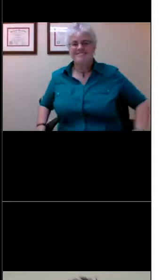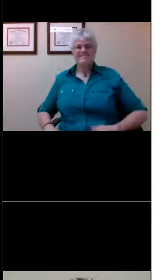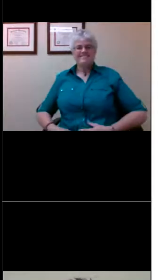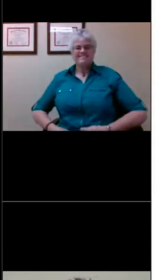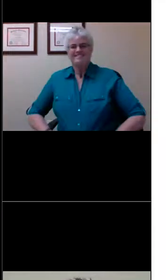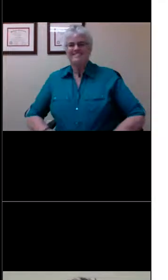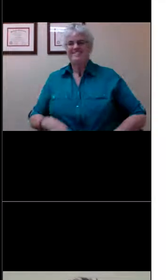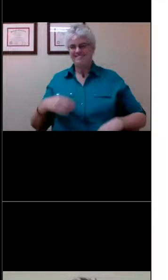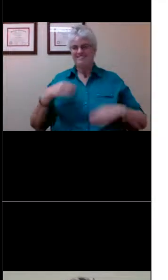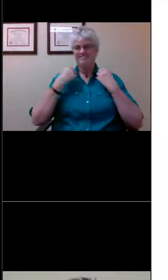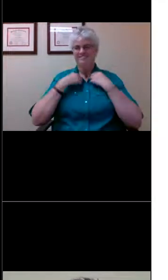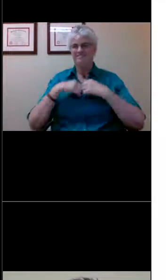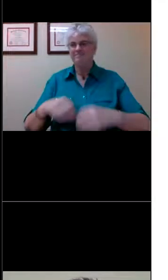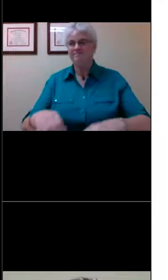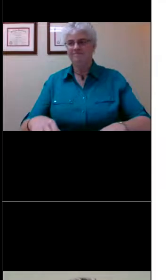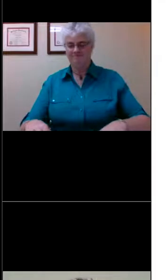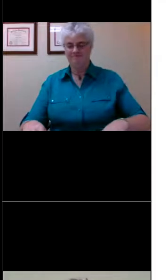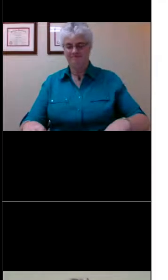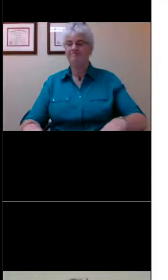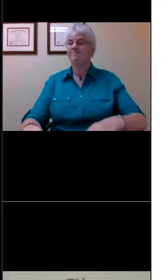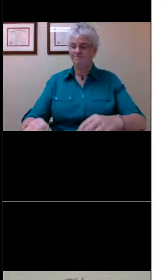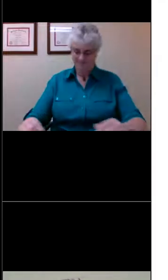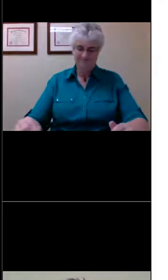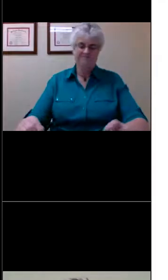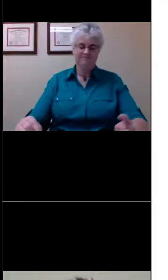continually trying to better ourselves and we appreciate learning with all of